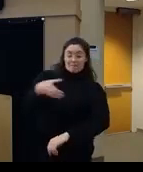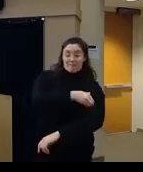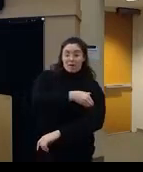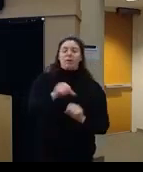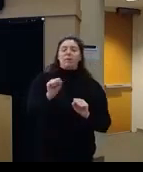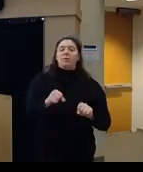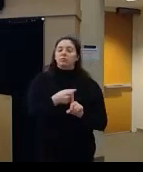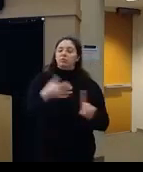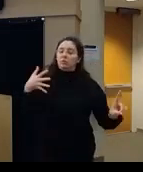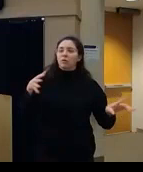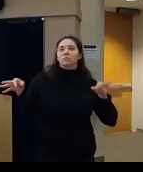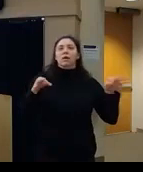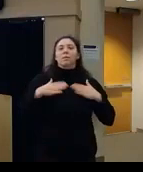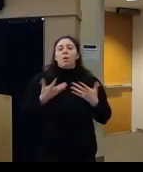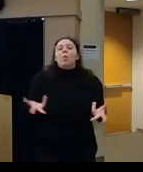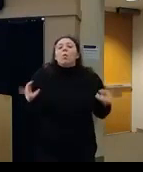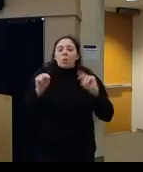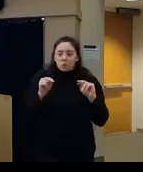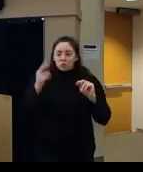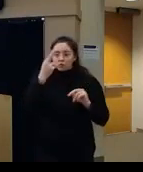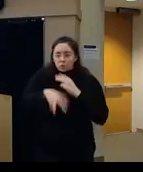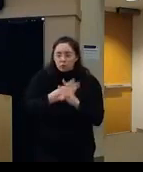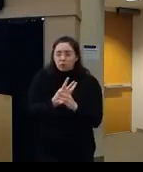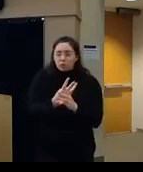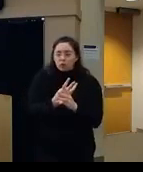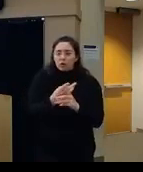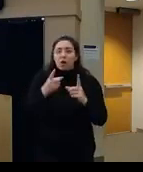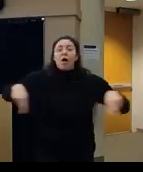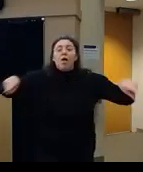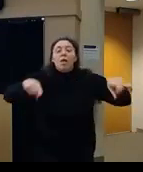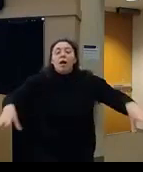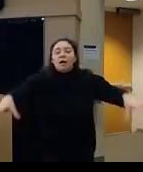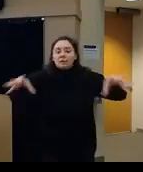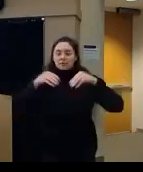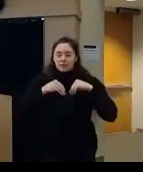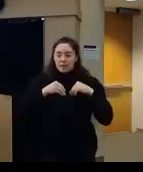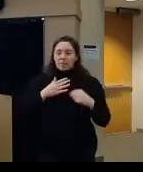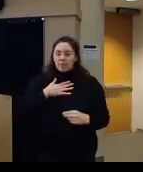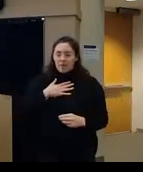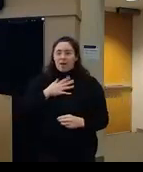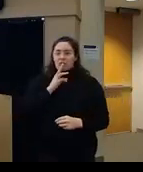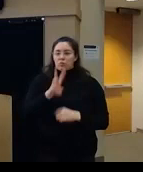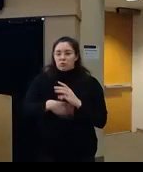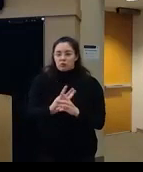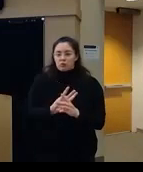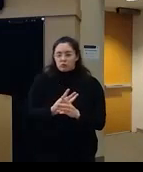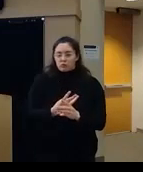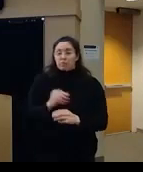to Define your own reality and have others accept your reality as their own if I can do